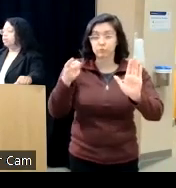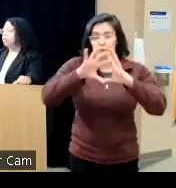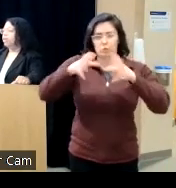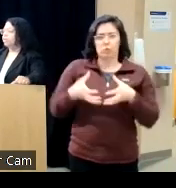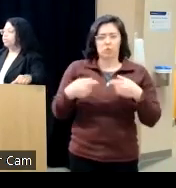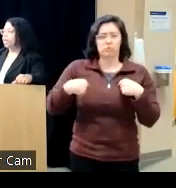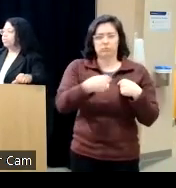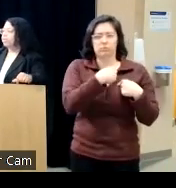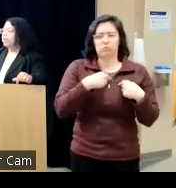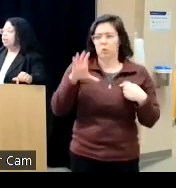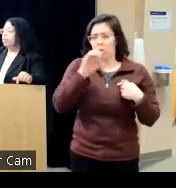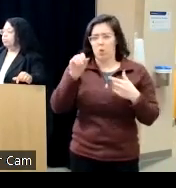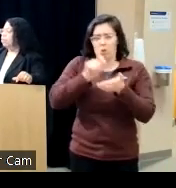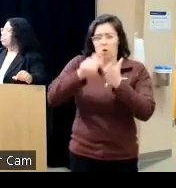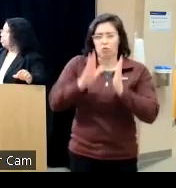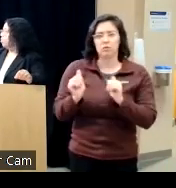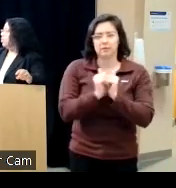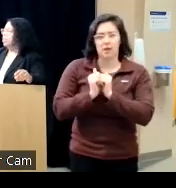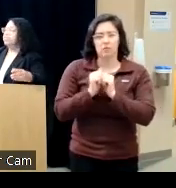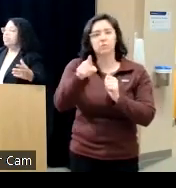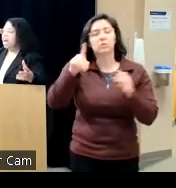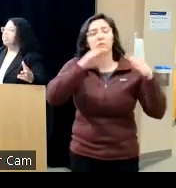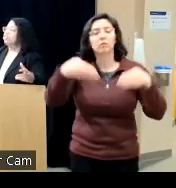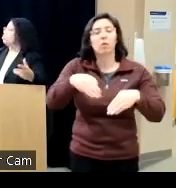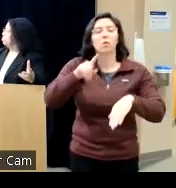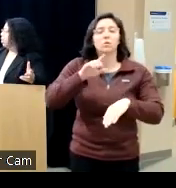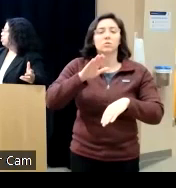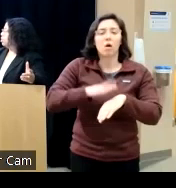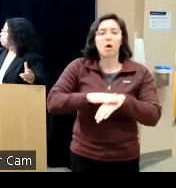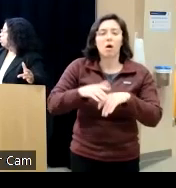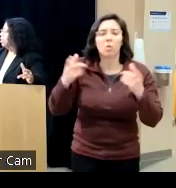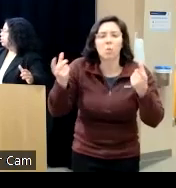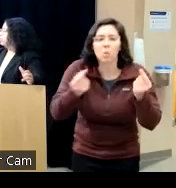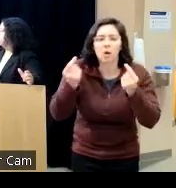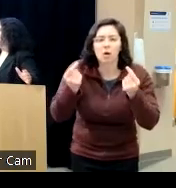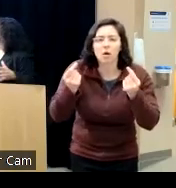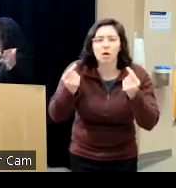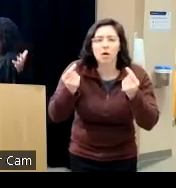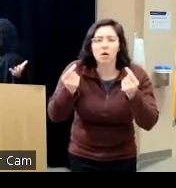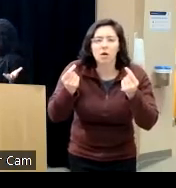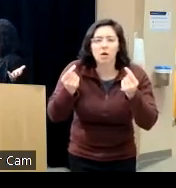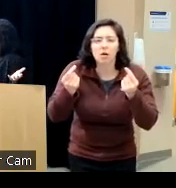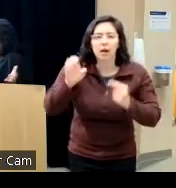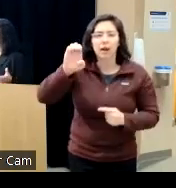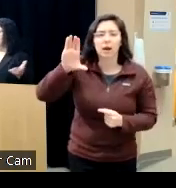us co-authored together focused on these ecologies of risk we wanted to see even though it says risk